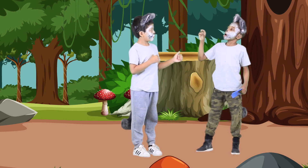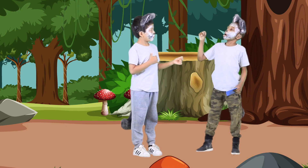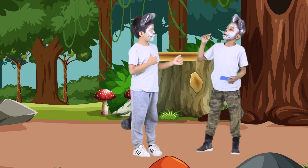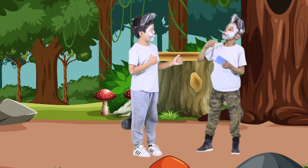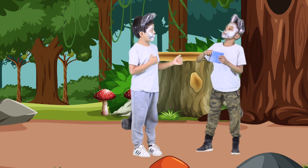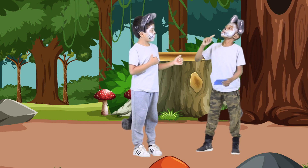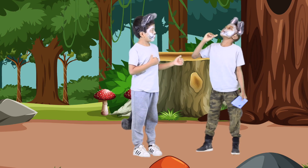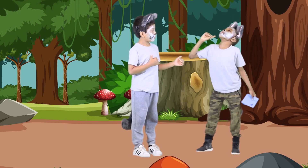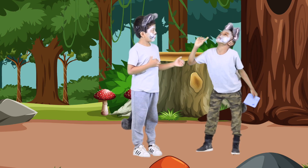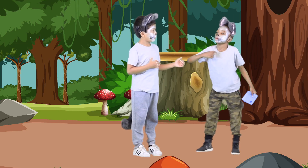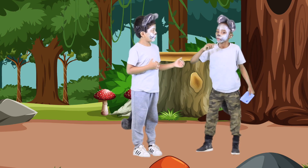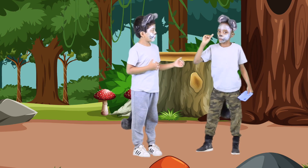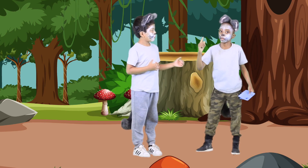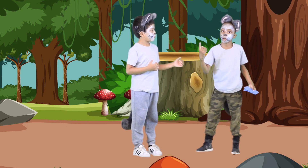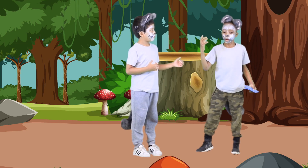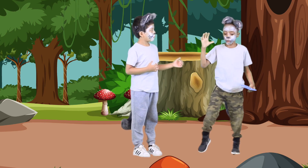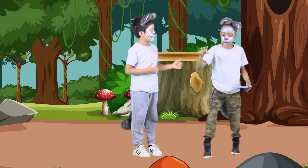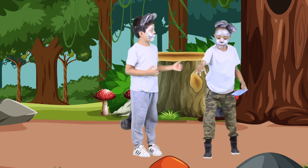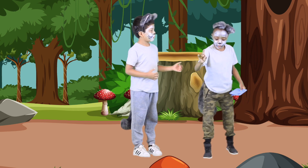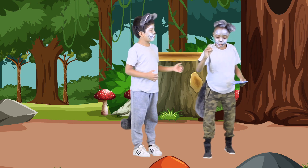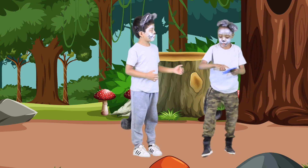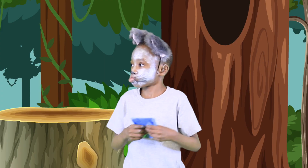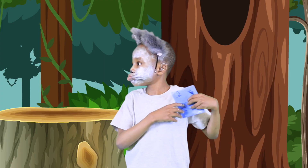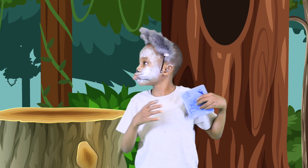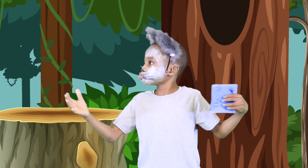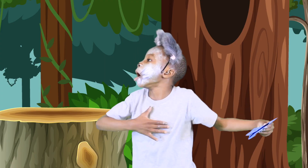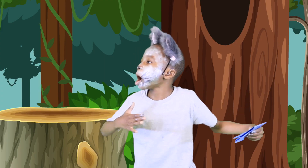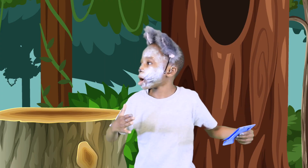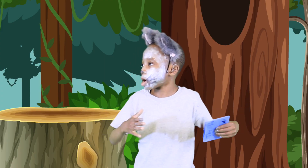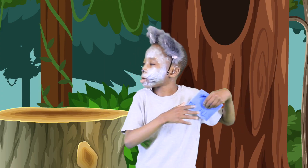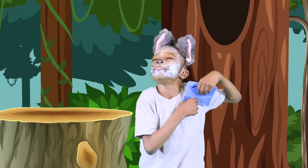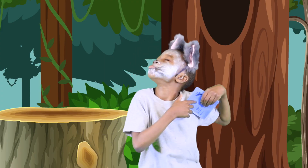No. I found the wallet first. It is mine.